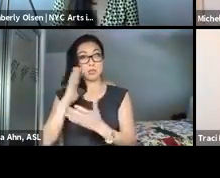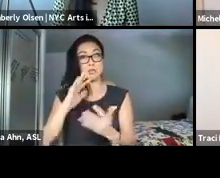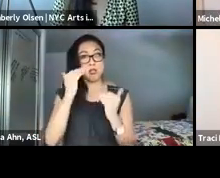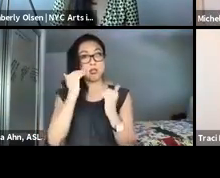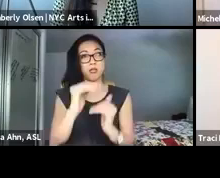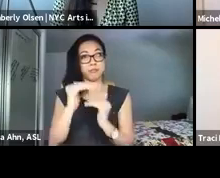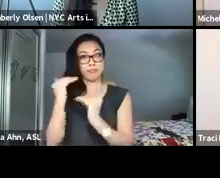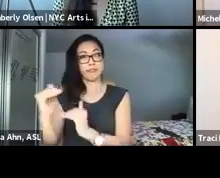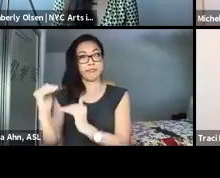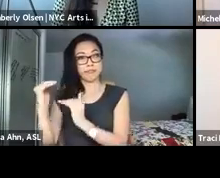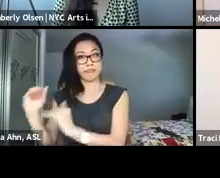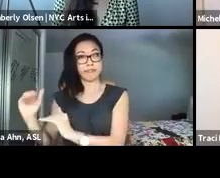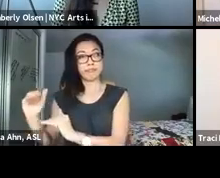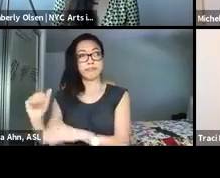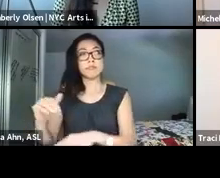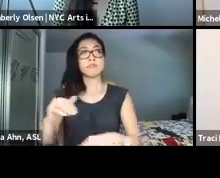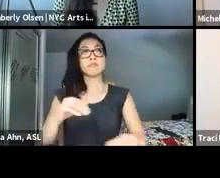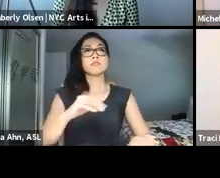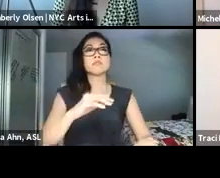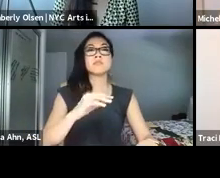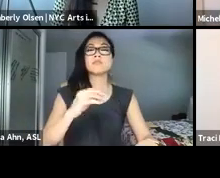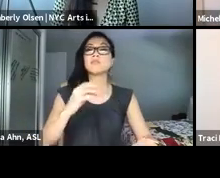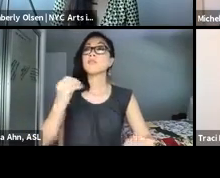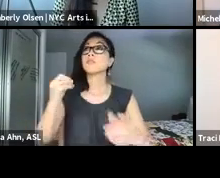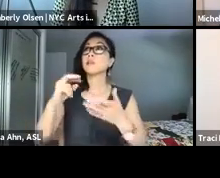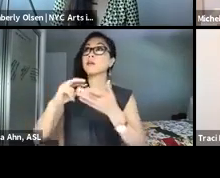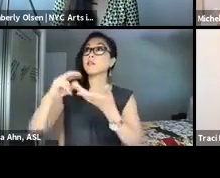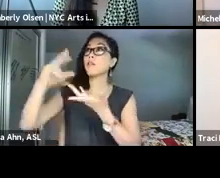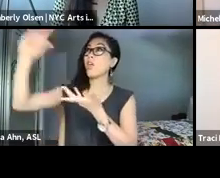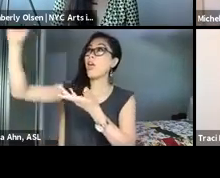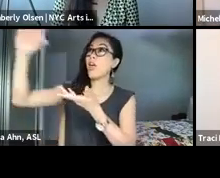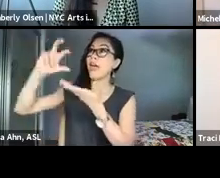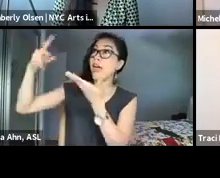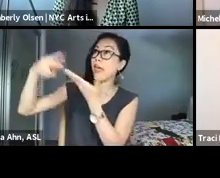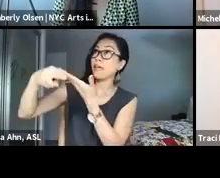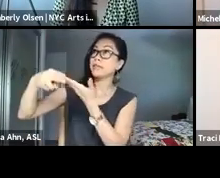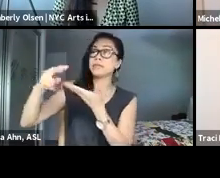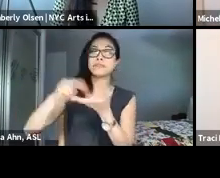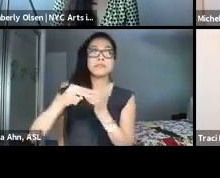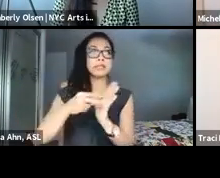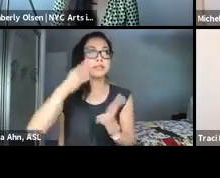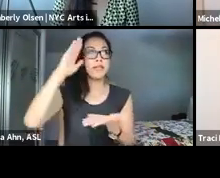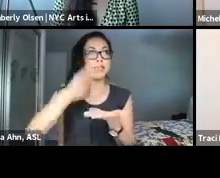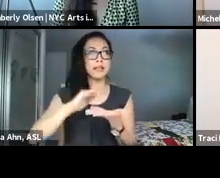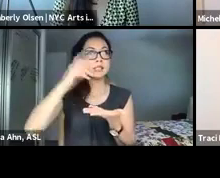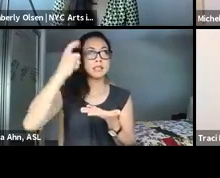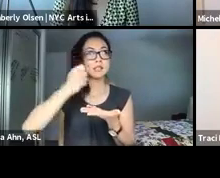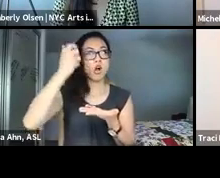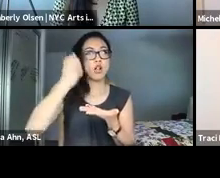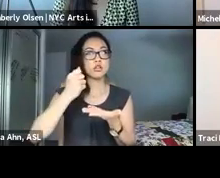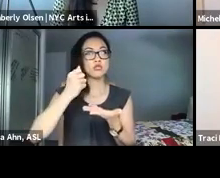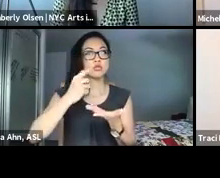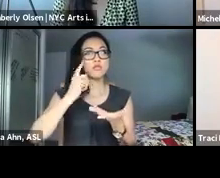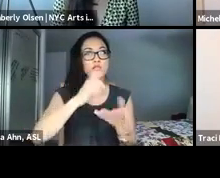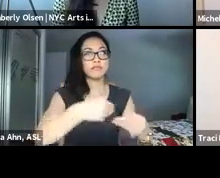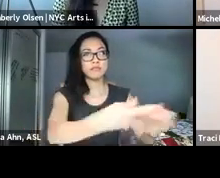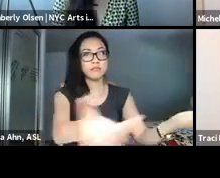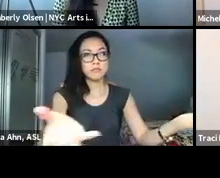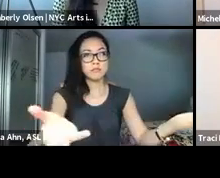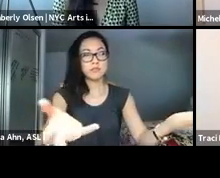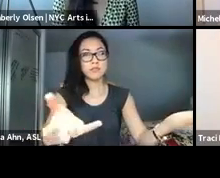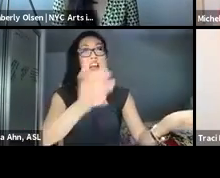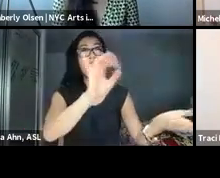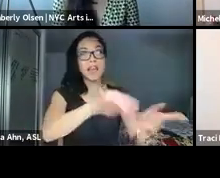to everything that is happening. Michelle Manzanales: Alejandra,